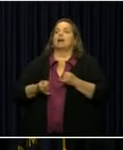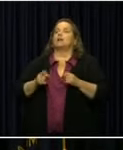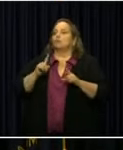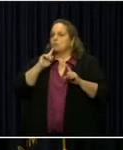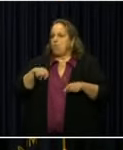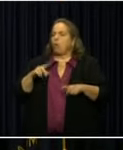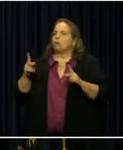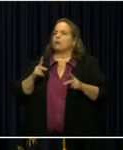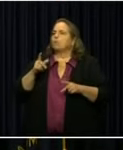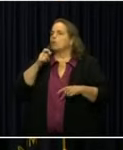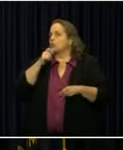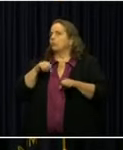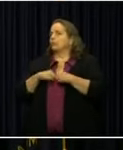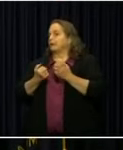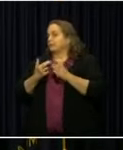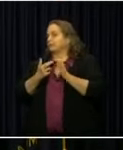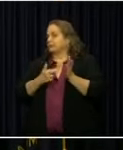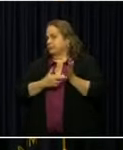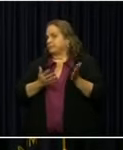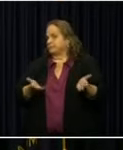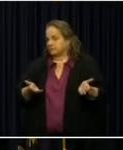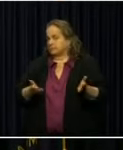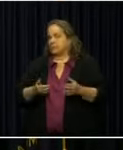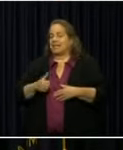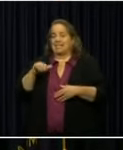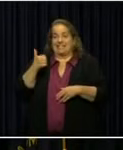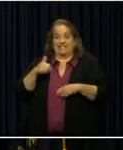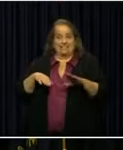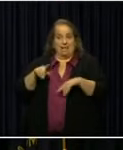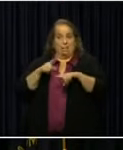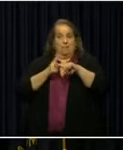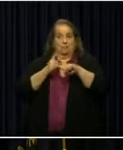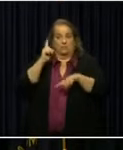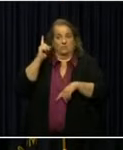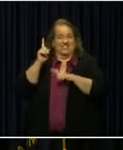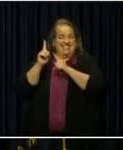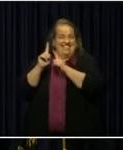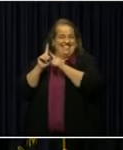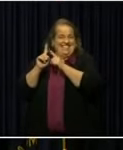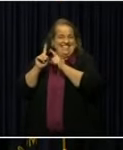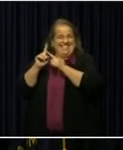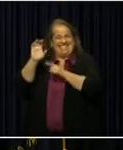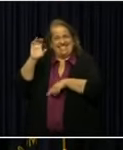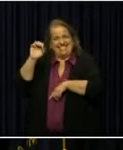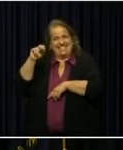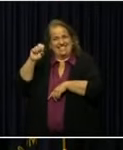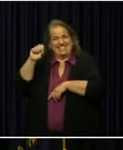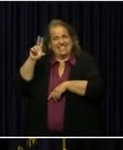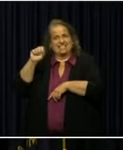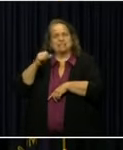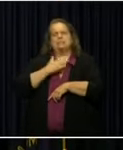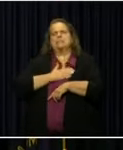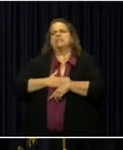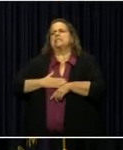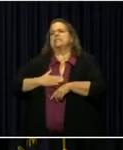WE ARE. WE STARTED OFF MORE THAN A MONTH AGO TALK ABOUT BEING GOOD NEIGHBORS.